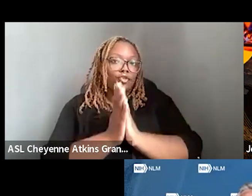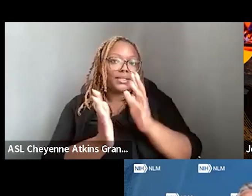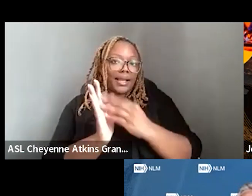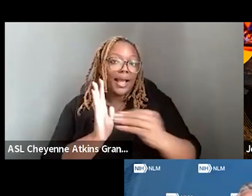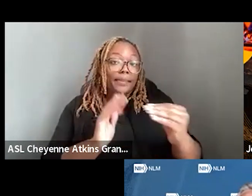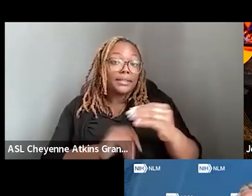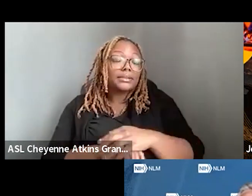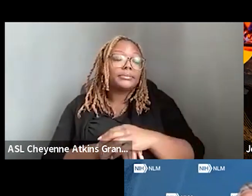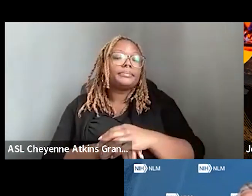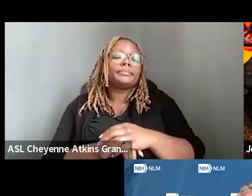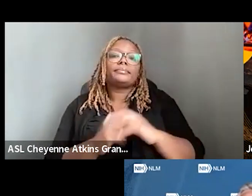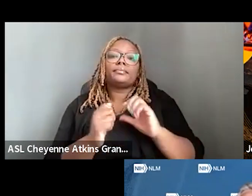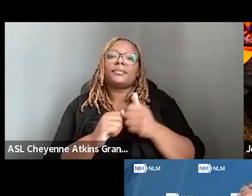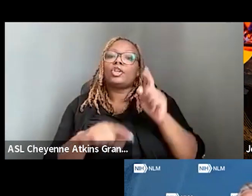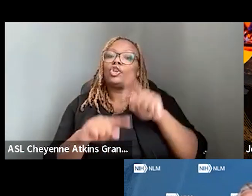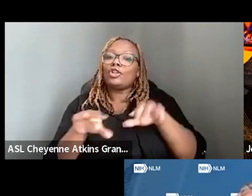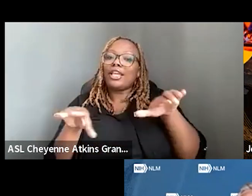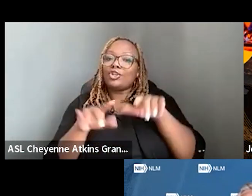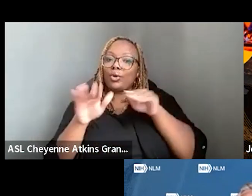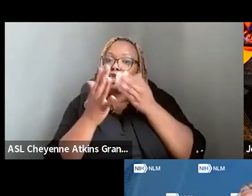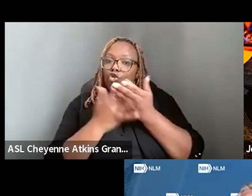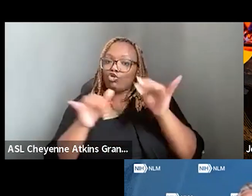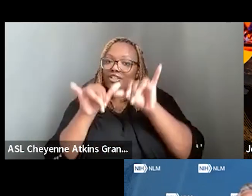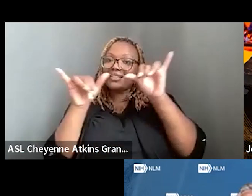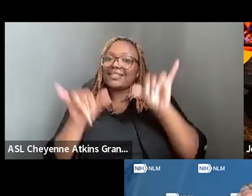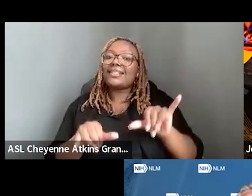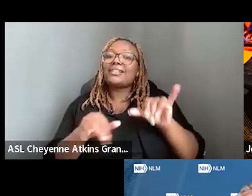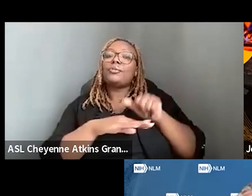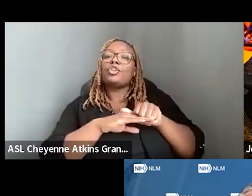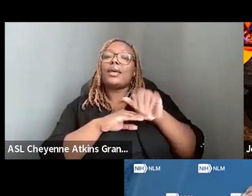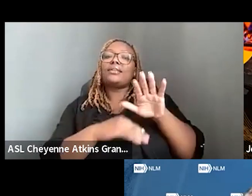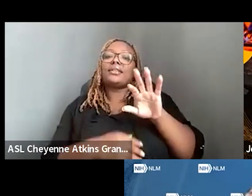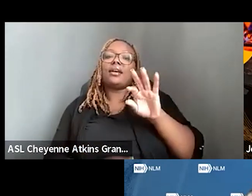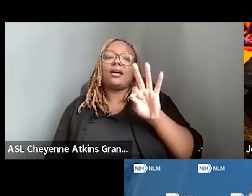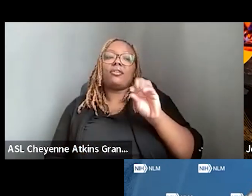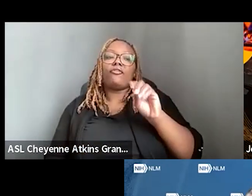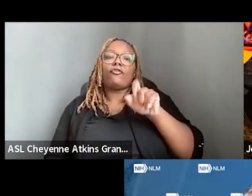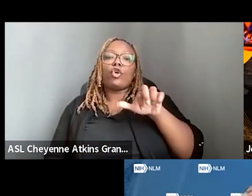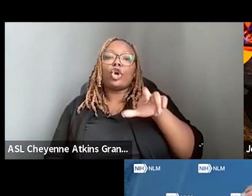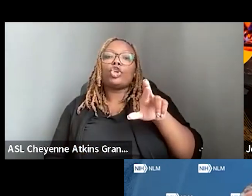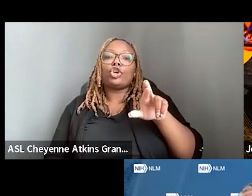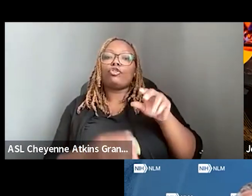The way to do that -- you cannot do that through the system. You would have to submit a FOIA request to the NSF FOIA Office.